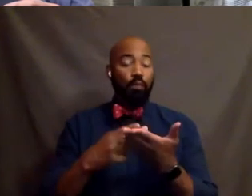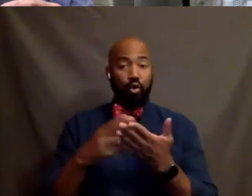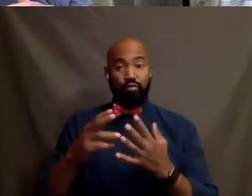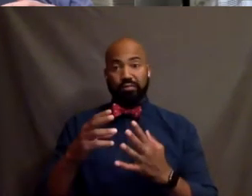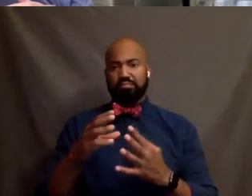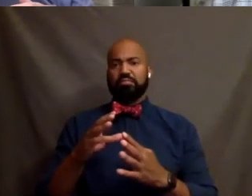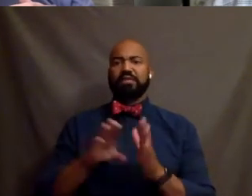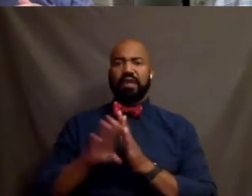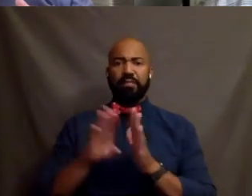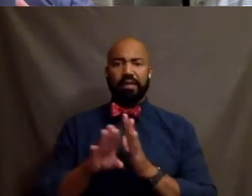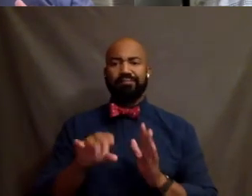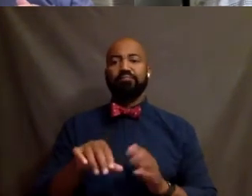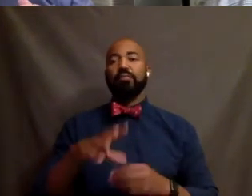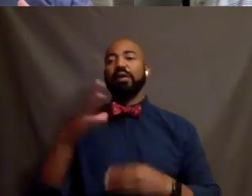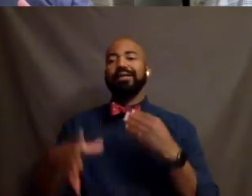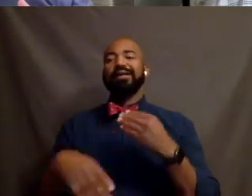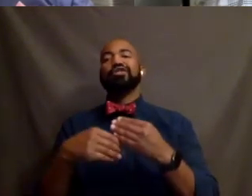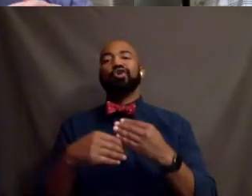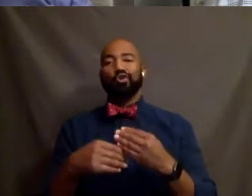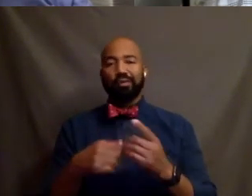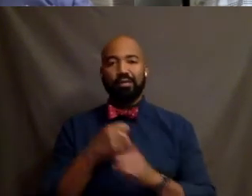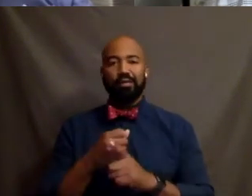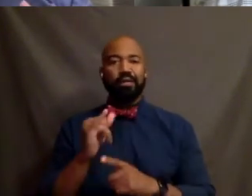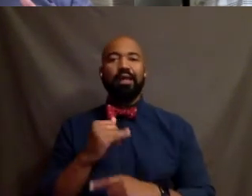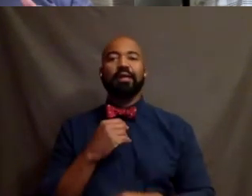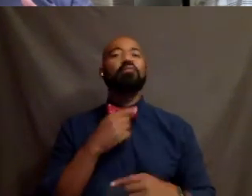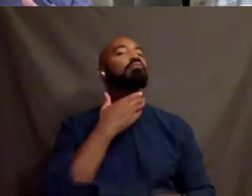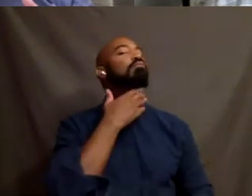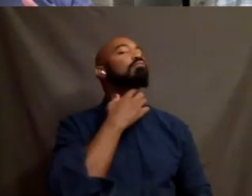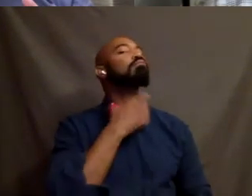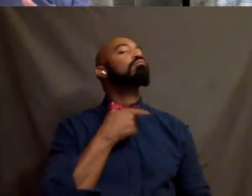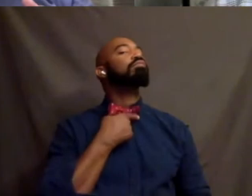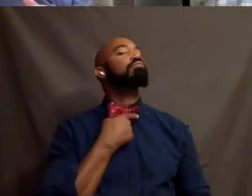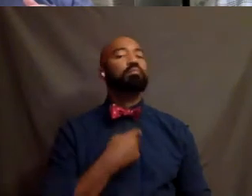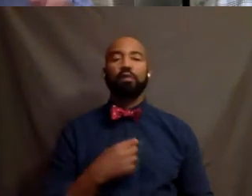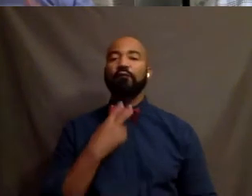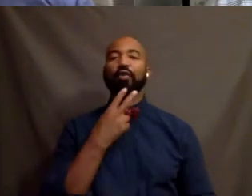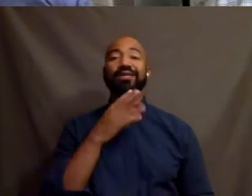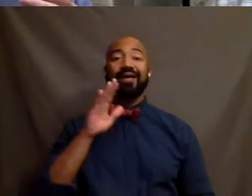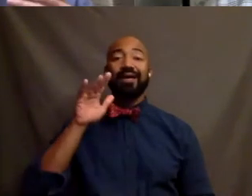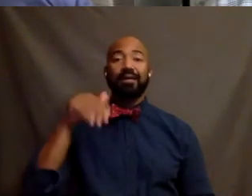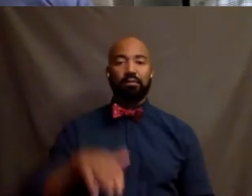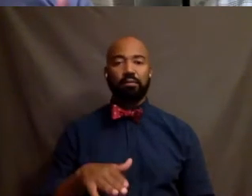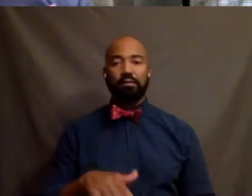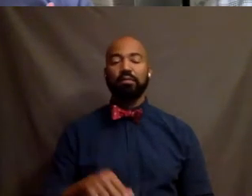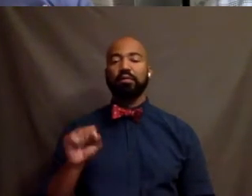so the Adams apple, the lower voice, the hair, the sex organ changes, those sorts of things.